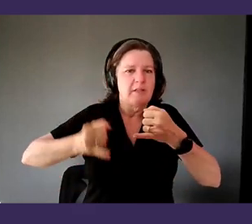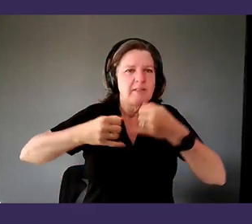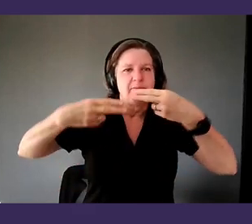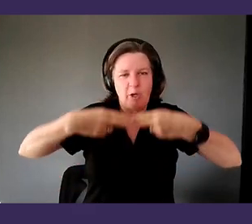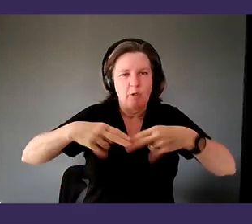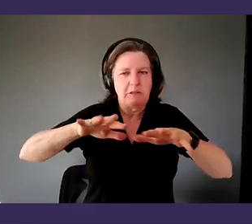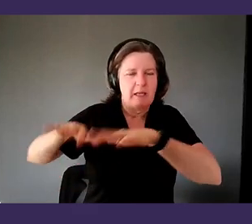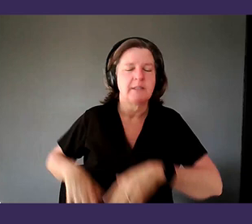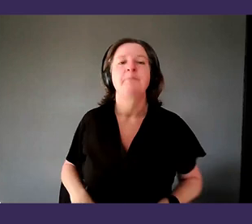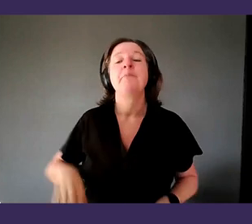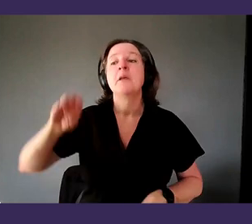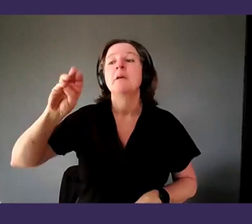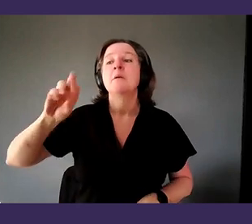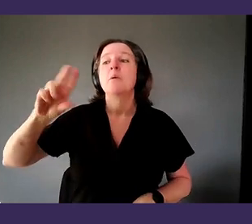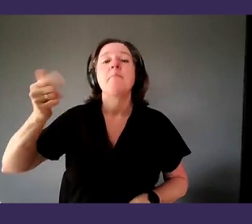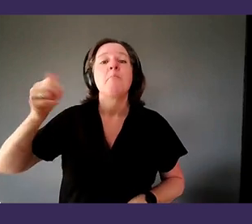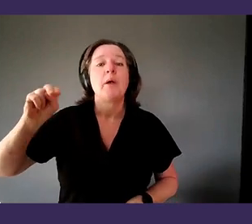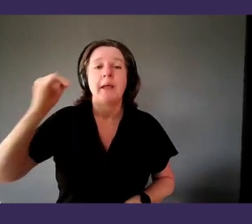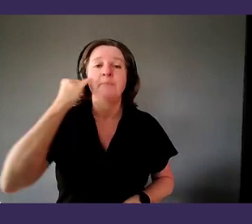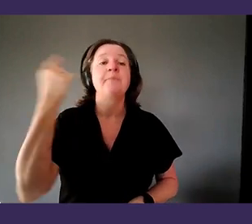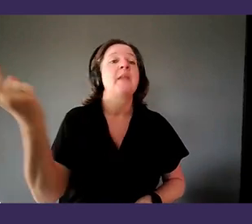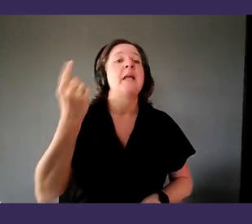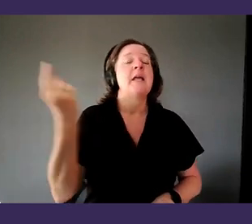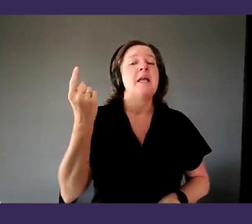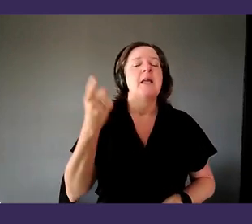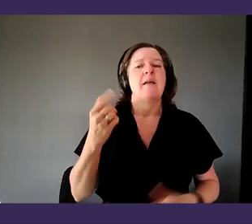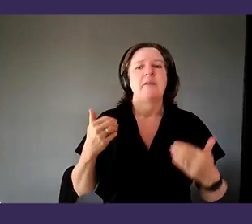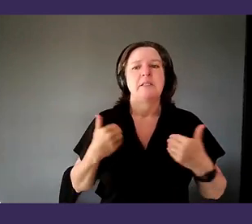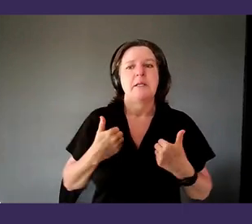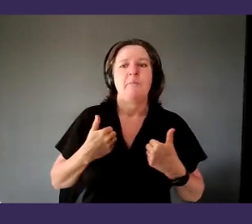Morgan, if someone has a guardianship